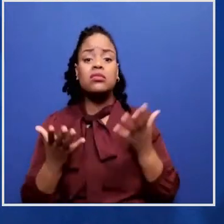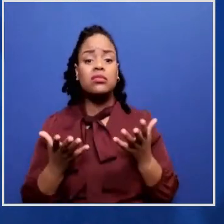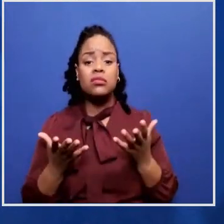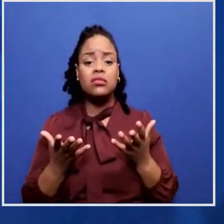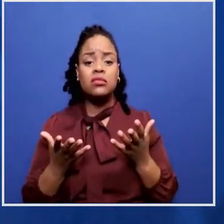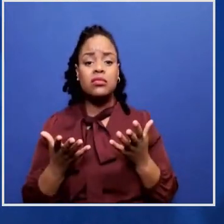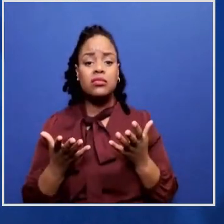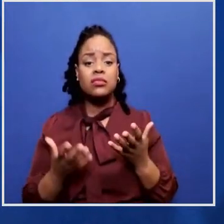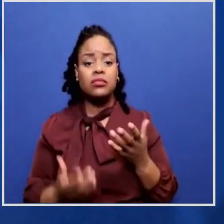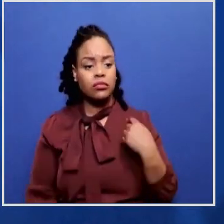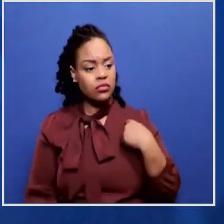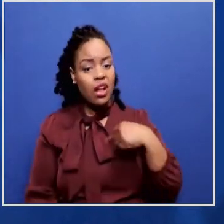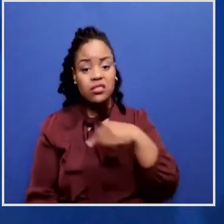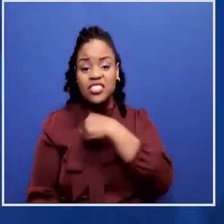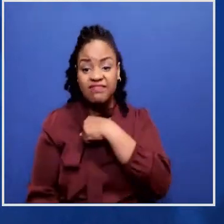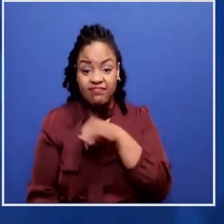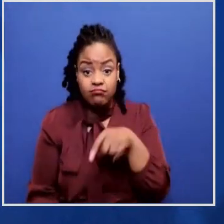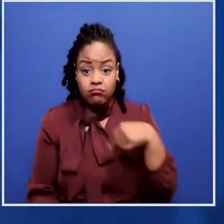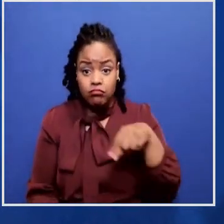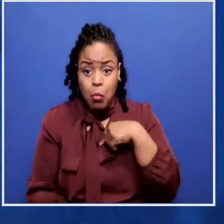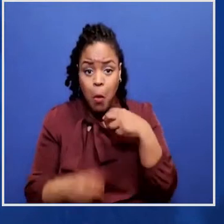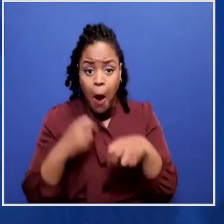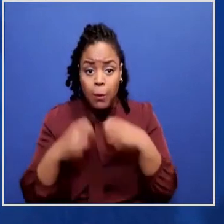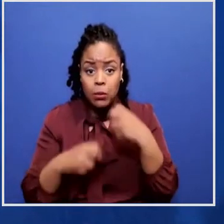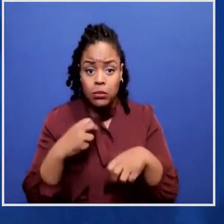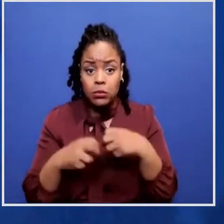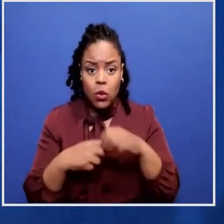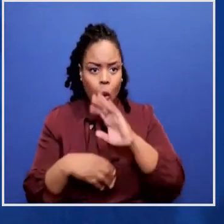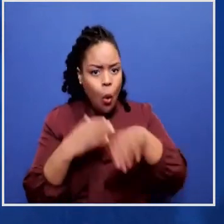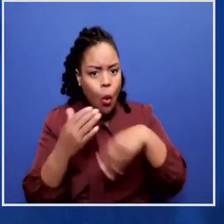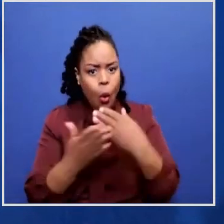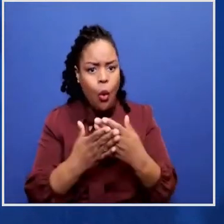HARDER TO SOLVE. BUT THE BEST ANSWER IS WHAT IT HAS ALWAYS BEEN.